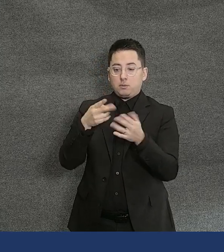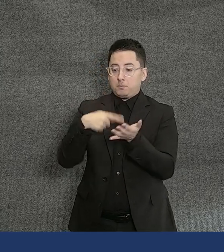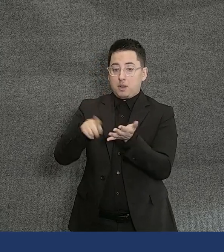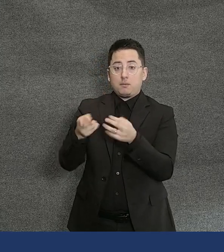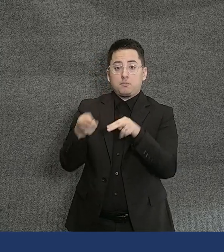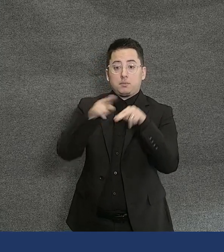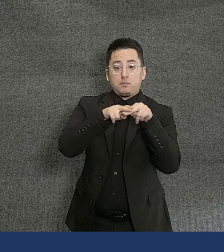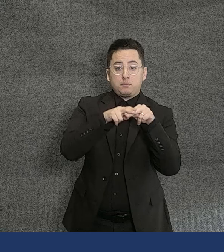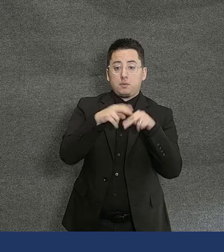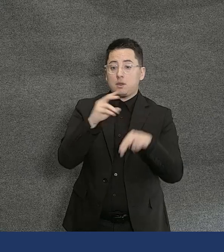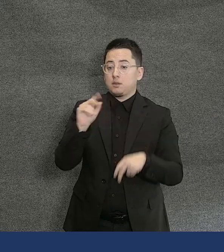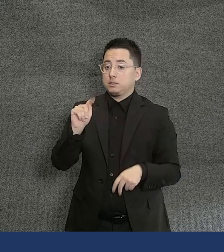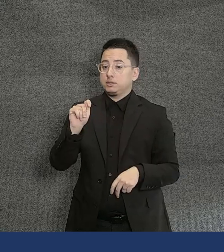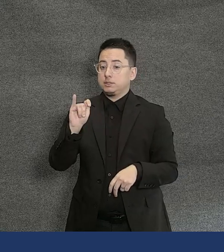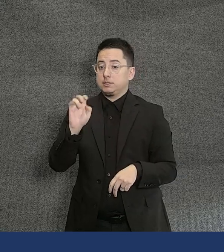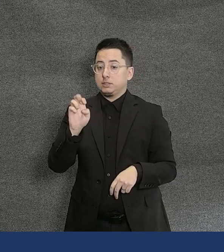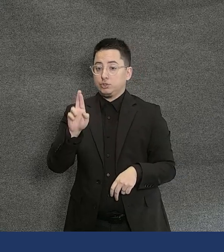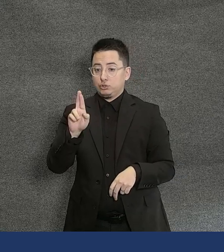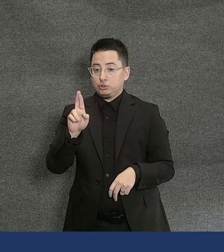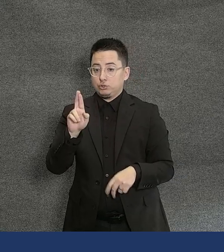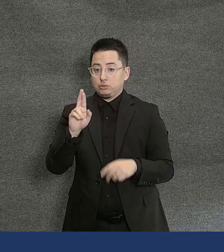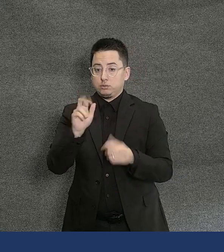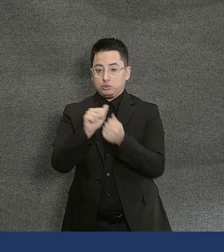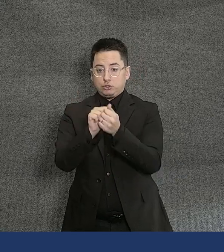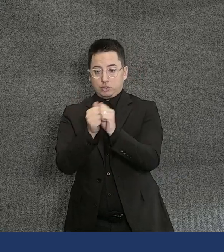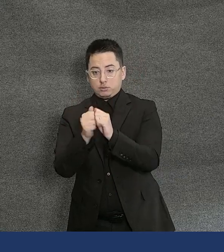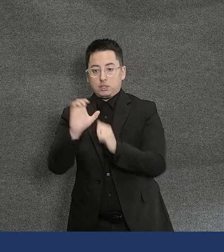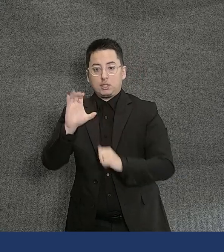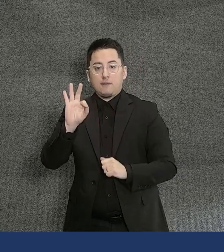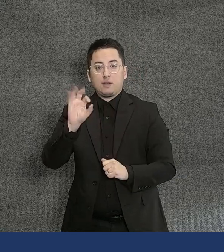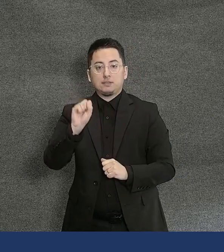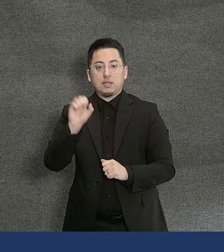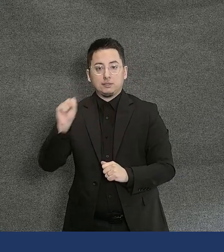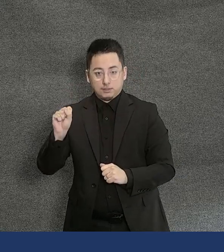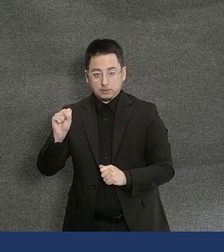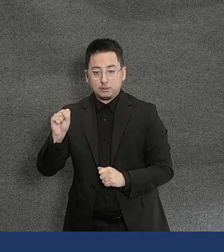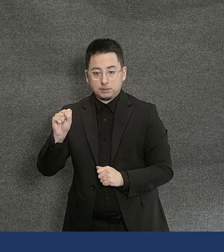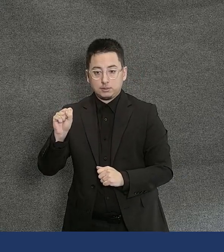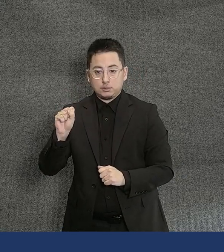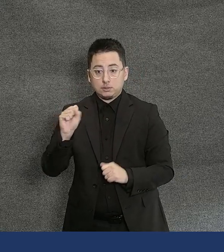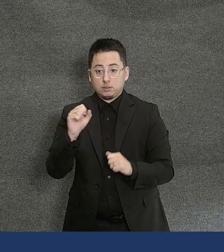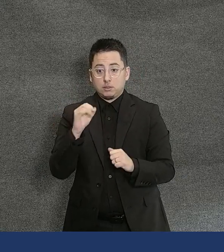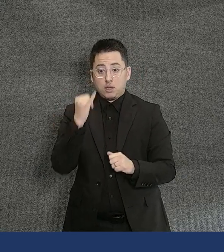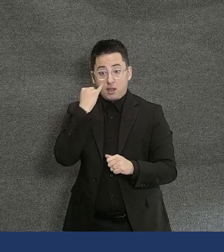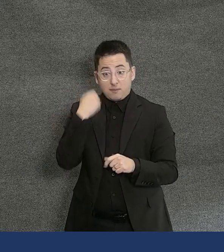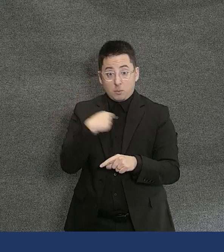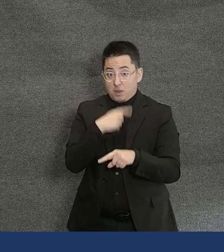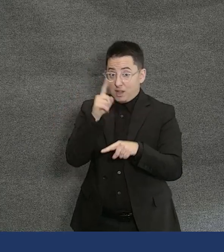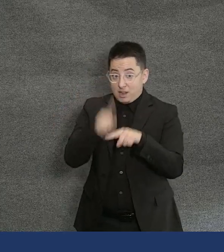I think those are things we can do. And if we can't do all of them, I'd like to do parts of them. Let's do something.